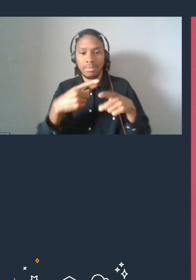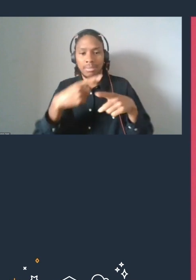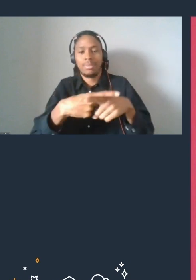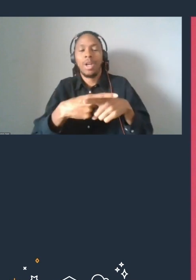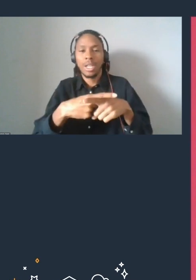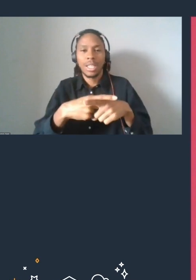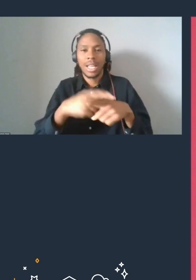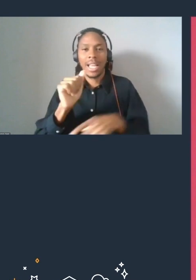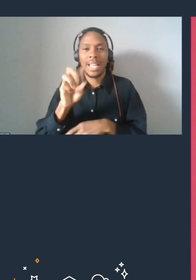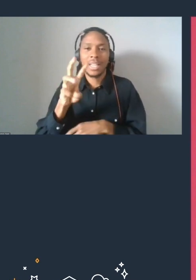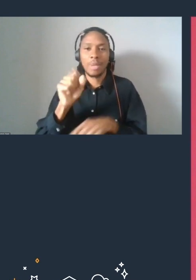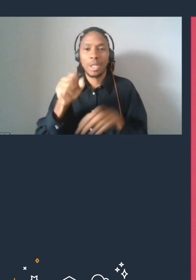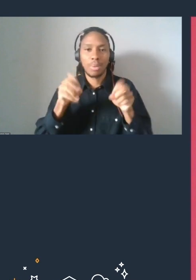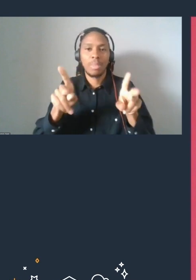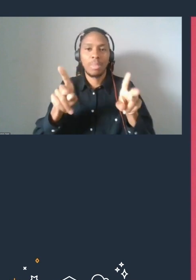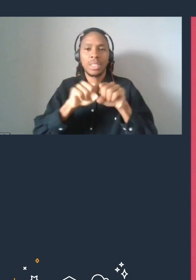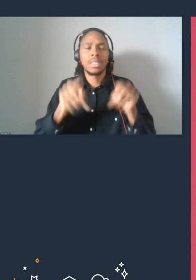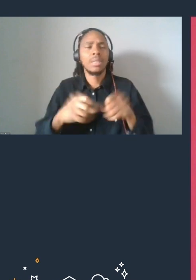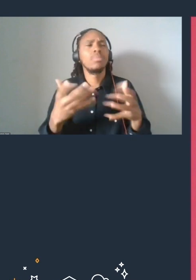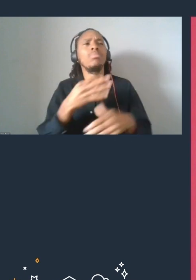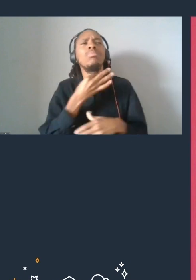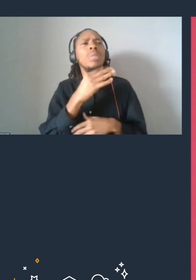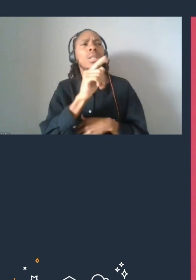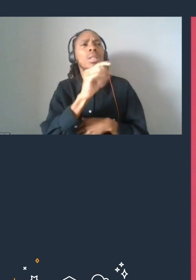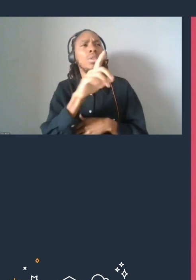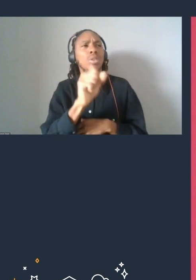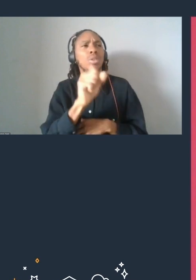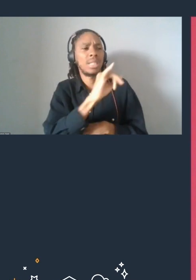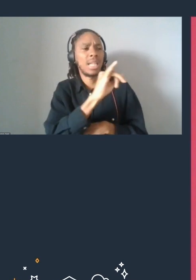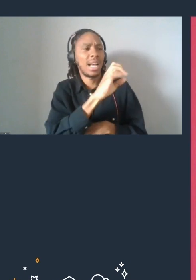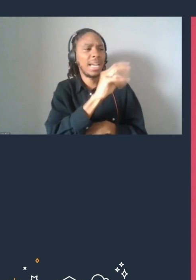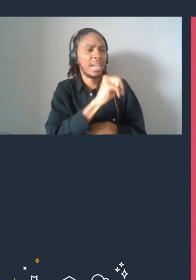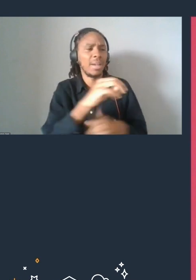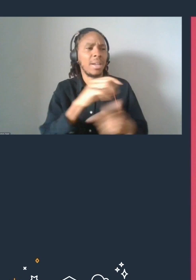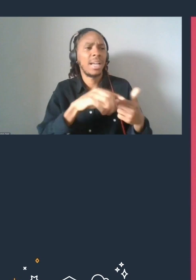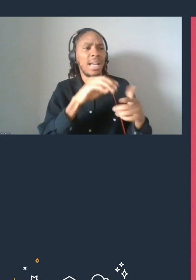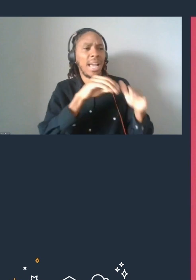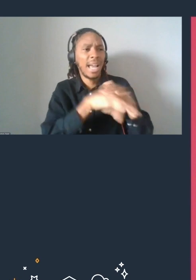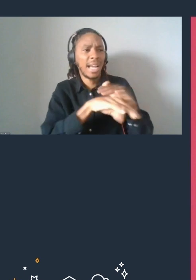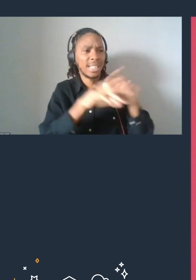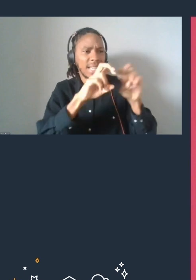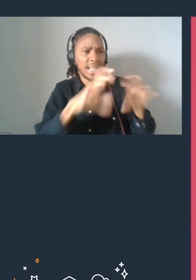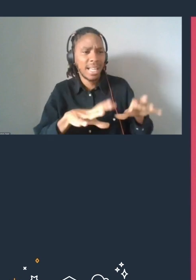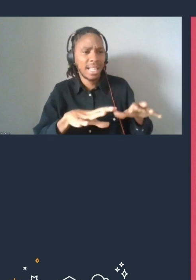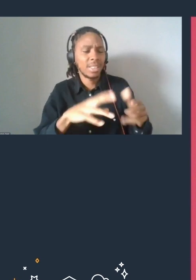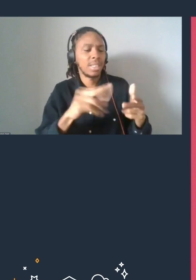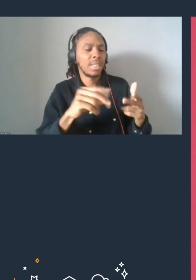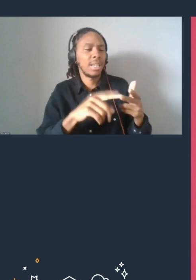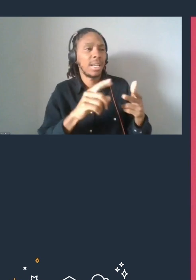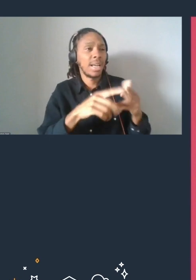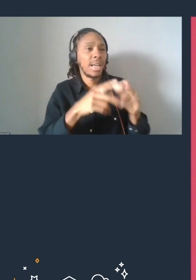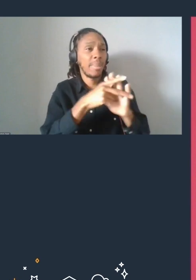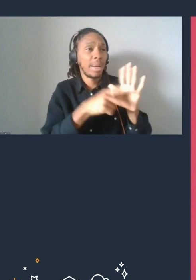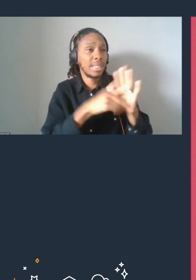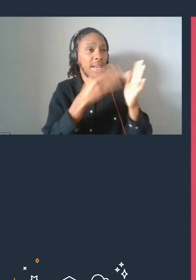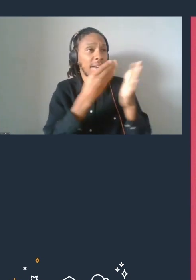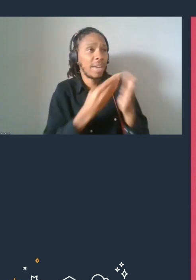What are some of the tools that IAM Access Analyze and the policy validator give you so that you know you, so that you have confidence